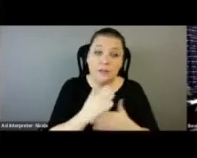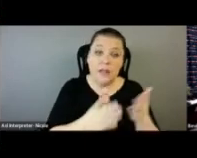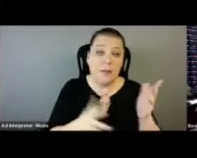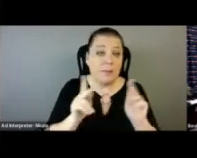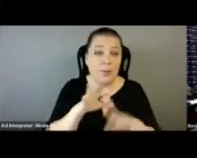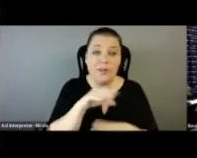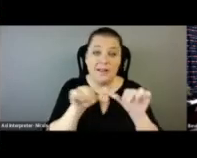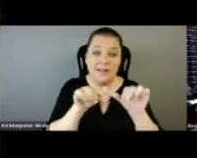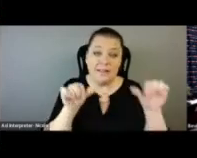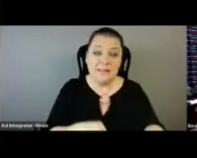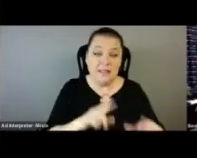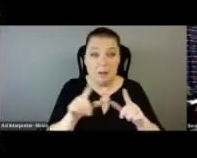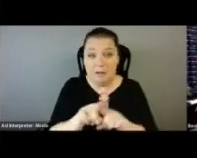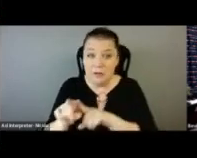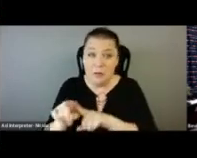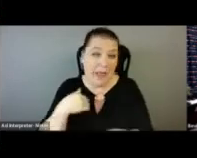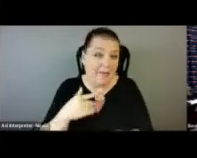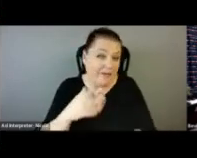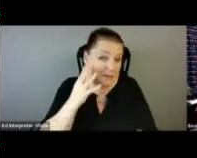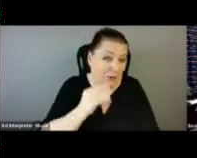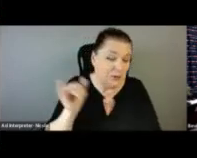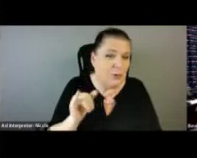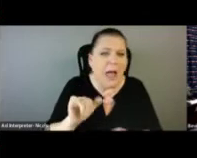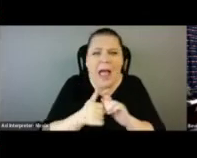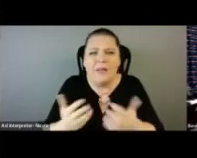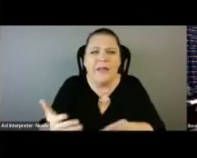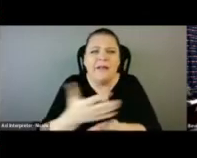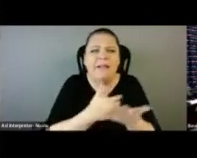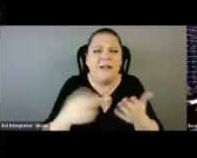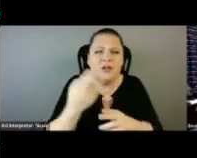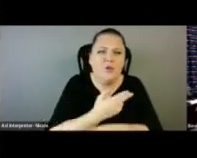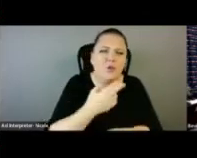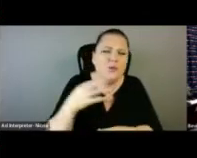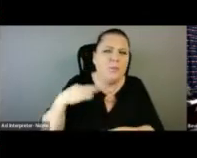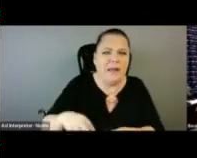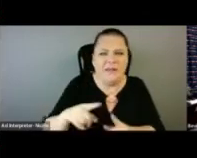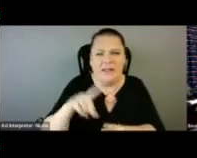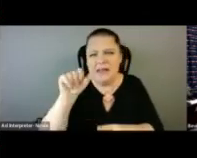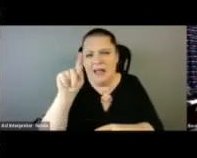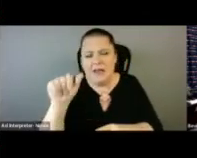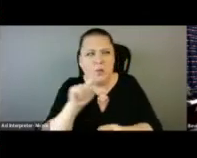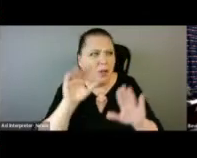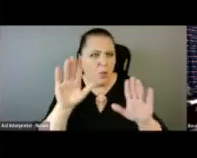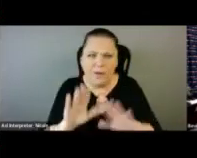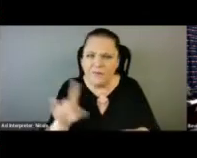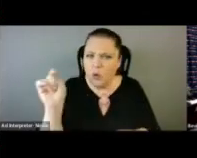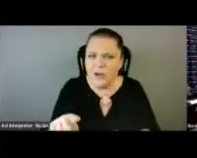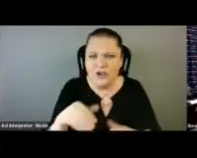together to use data. We've had some really excellent questions come through in the q&a pod and